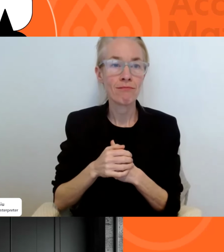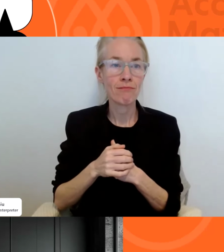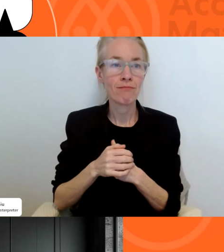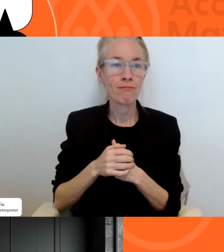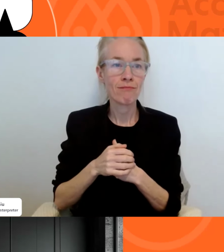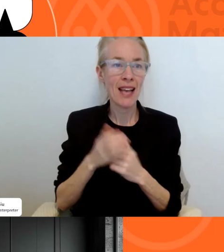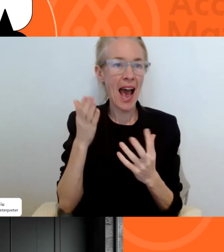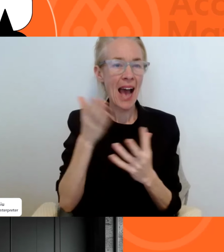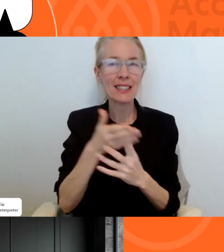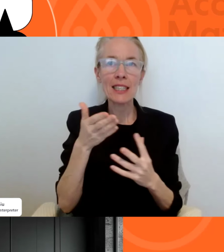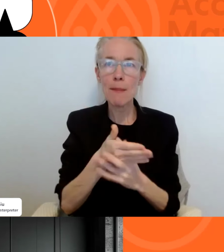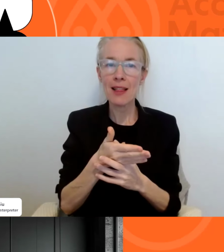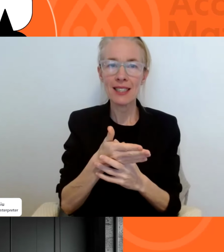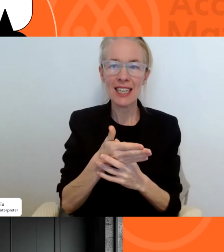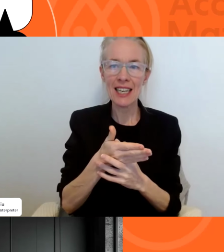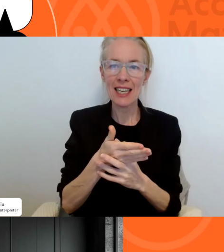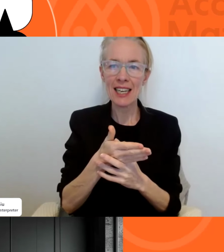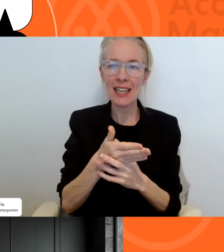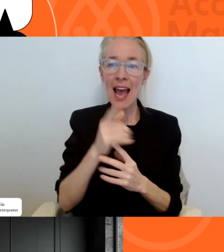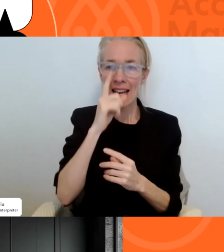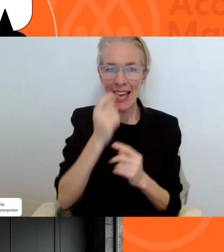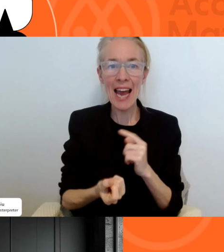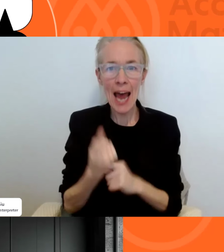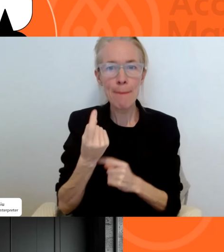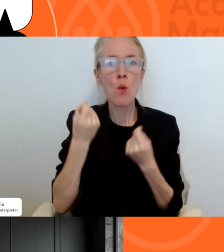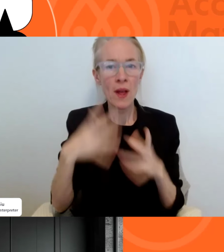not always about regulation, it's about the people that drive the